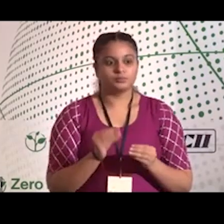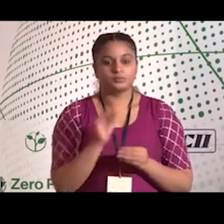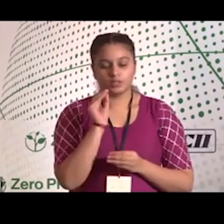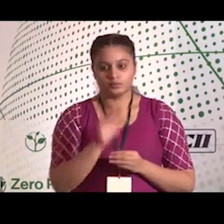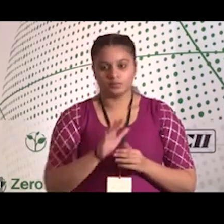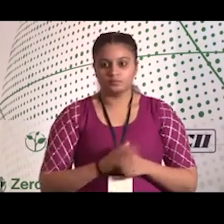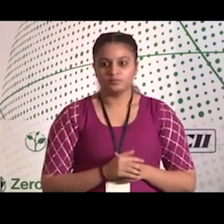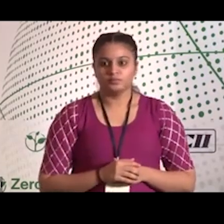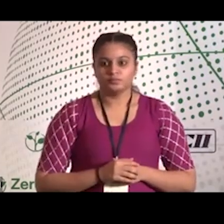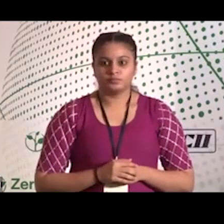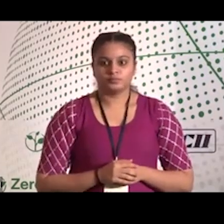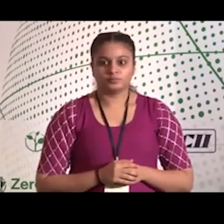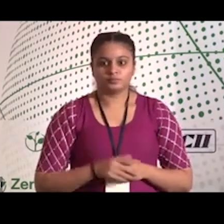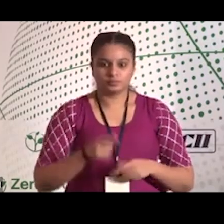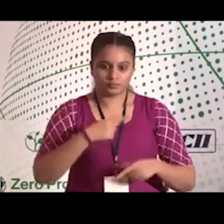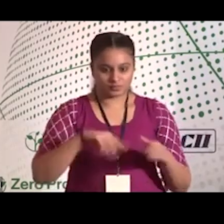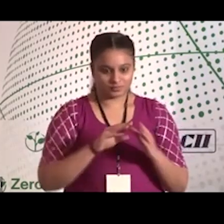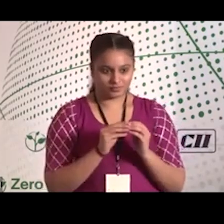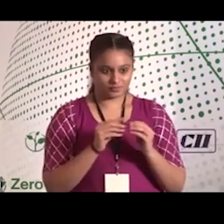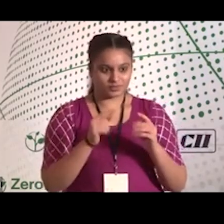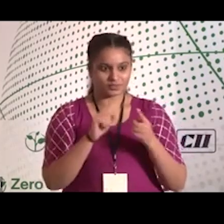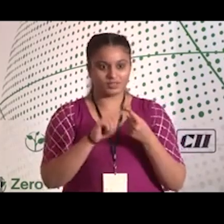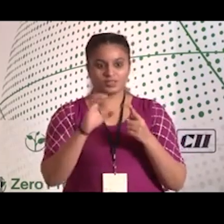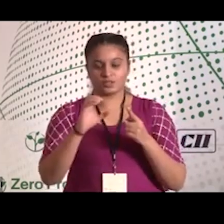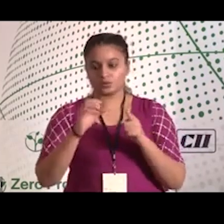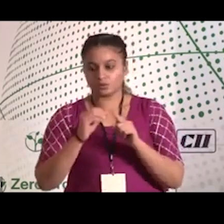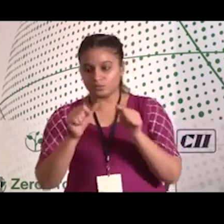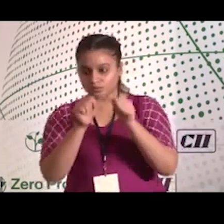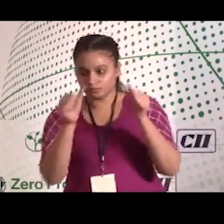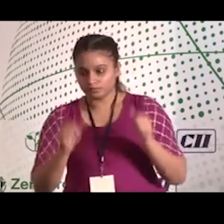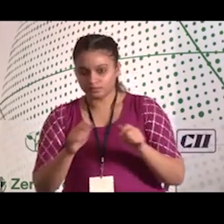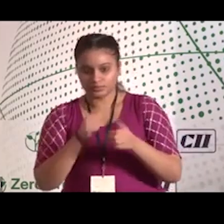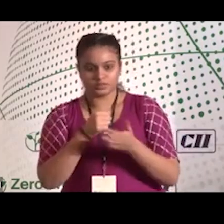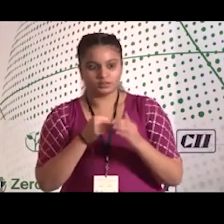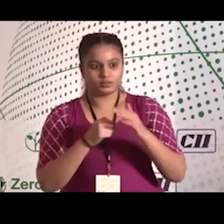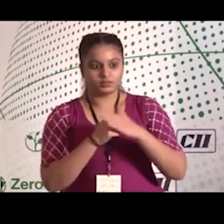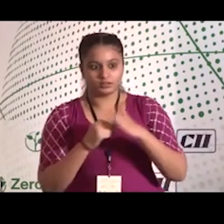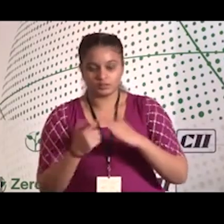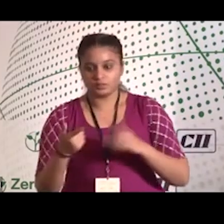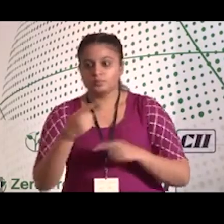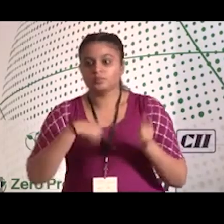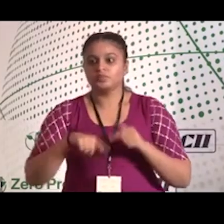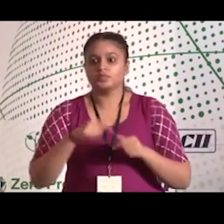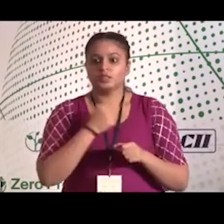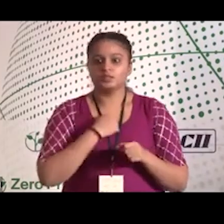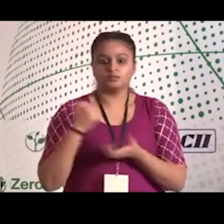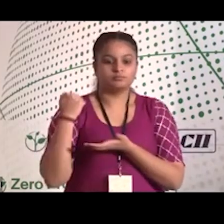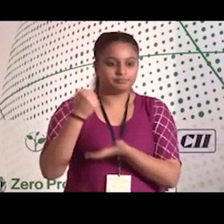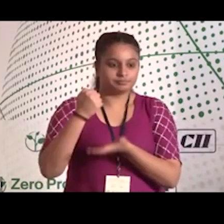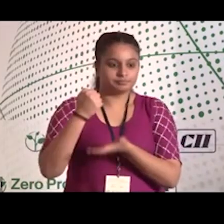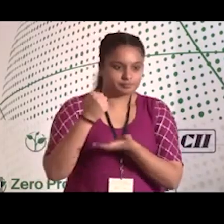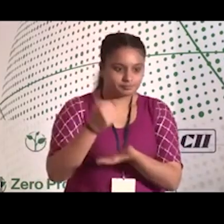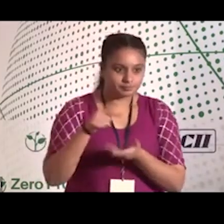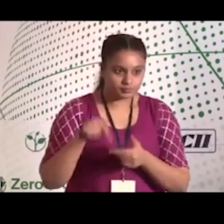We are ecosystem enabler Sylvia fundraisers. We raise grants and we are.